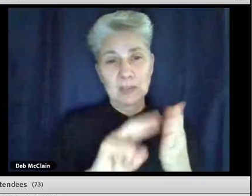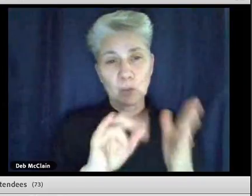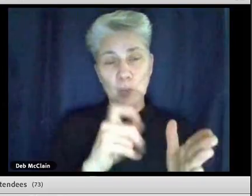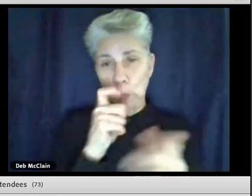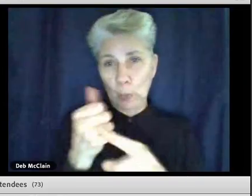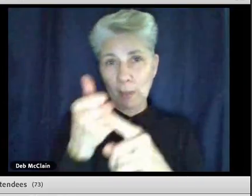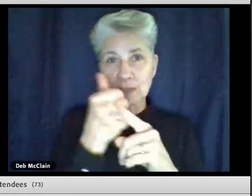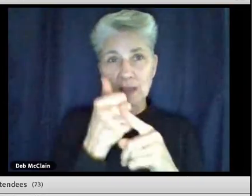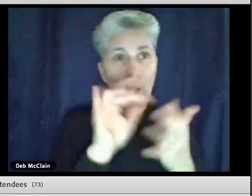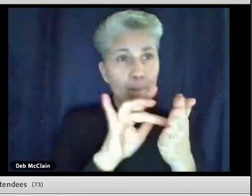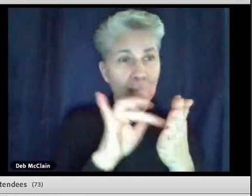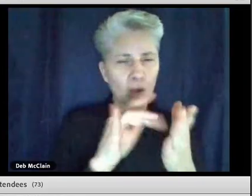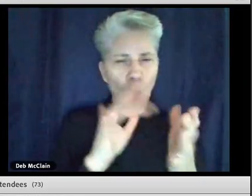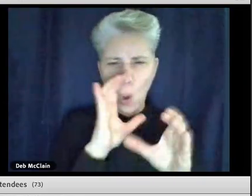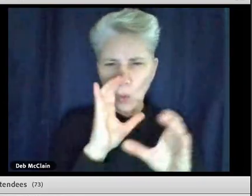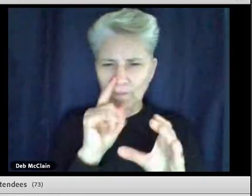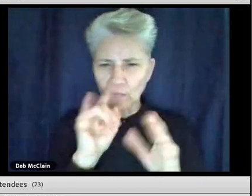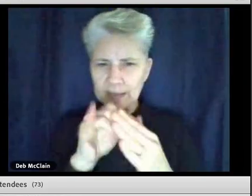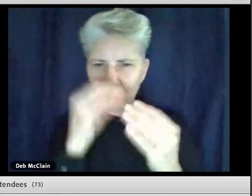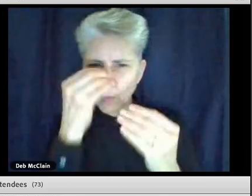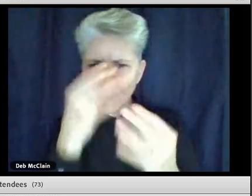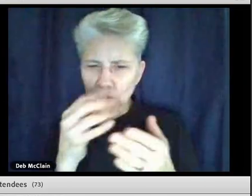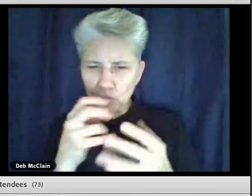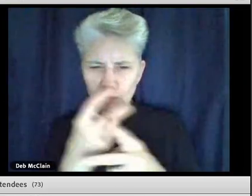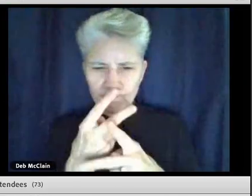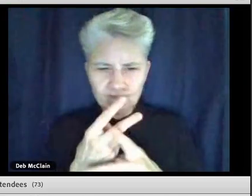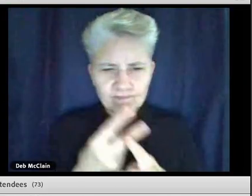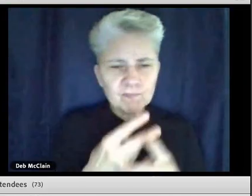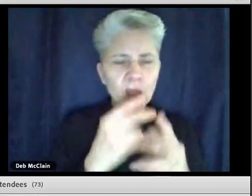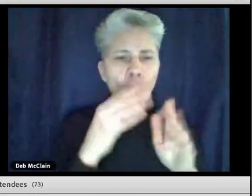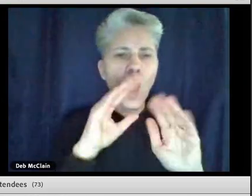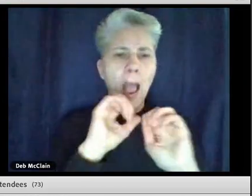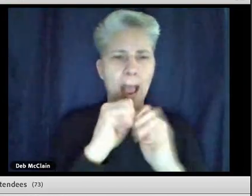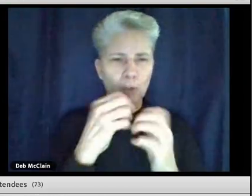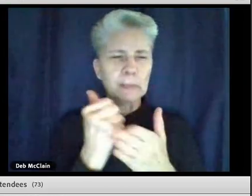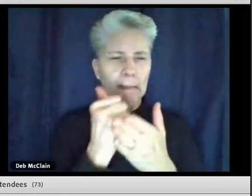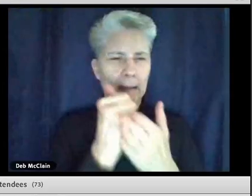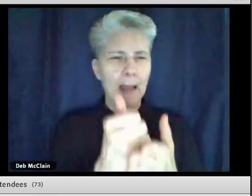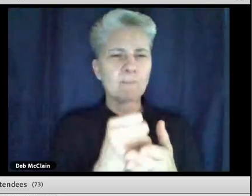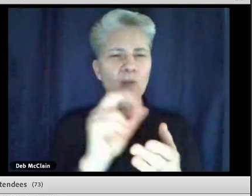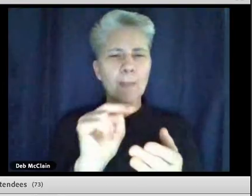because there are still, you know, library researchers that are medical that are looking for this information,